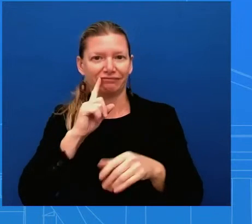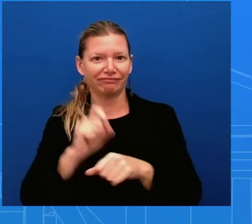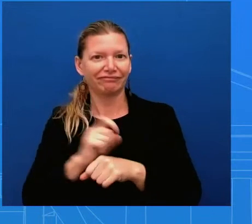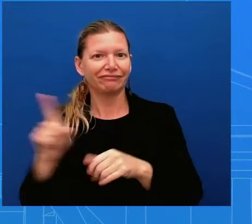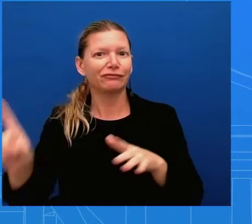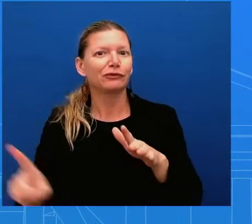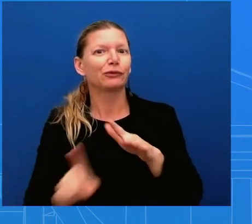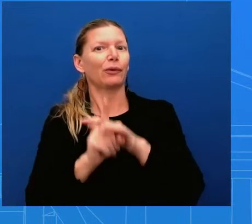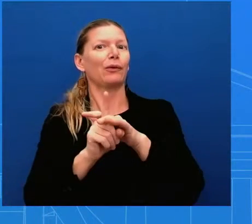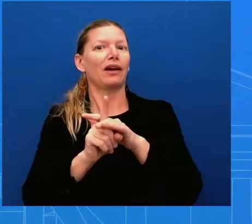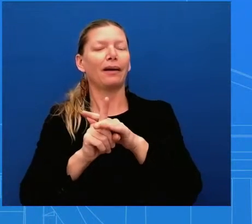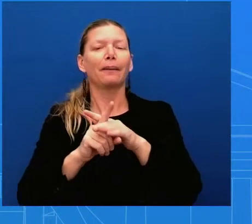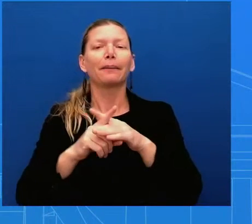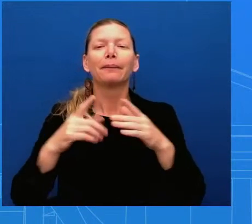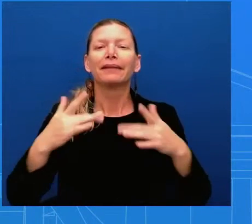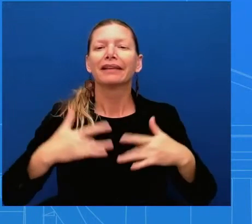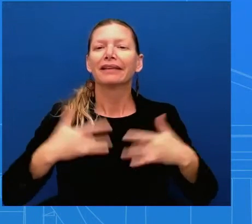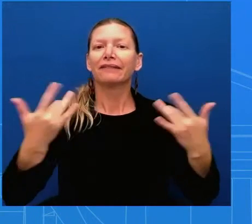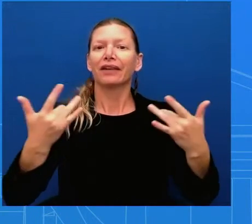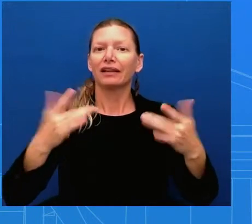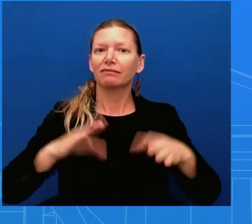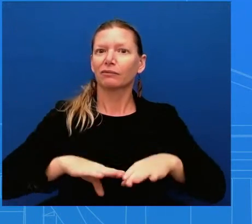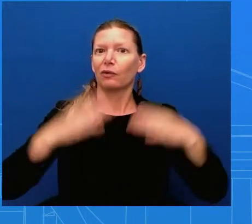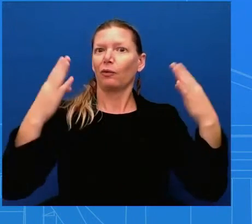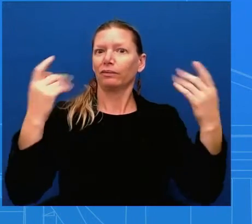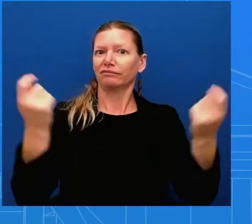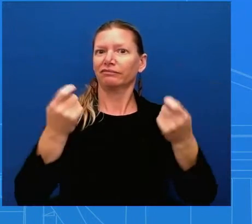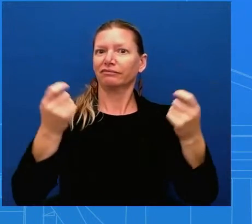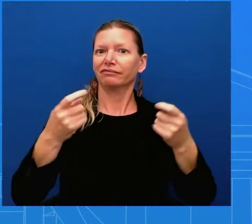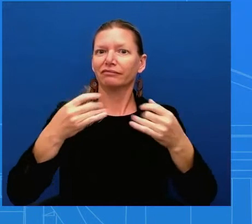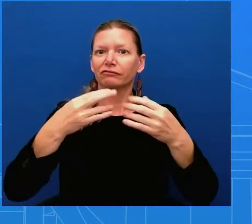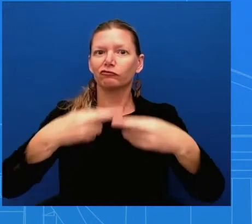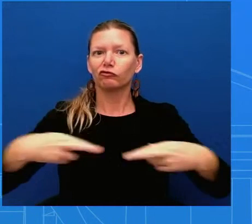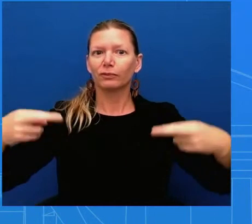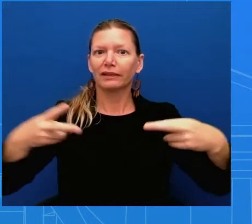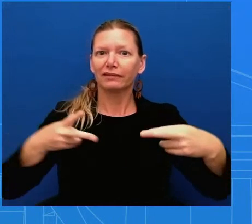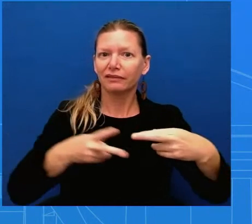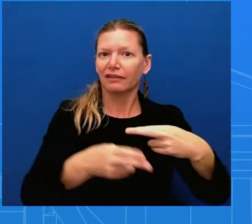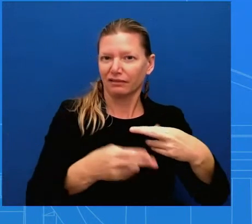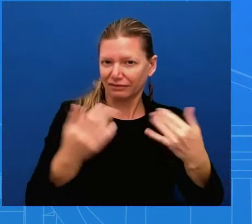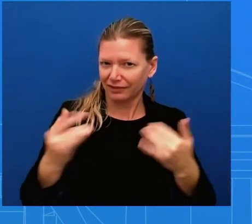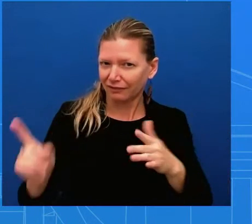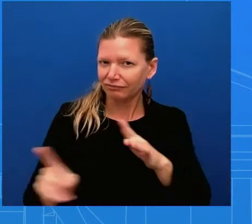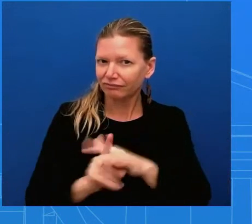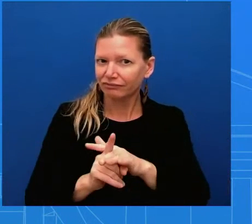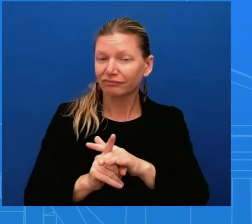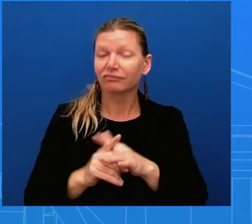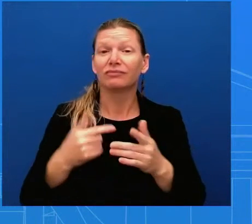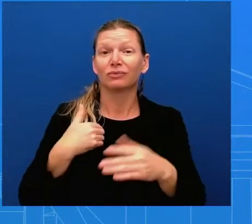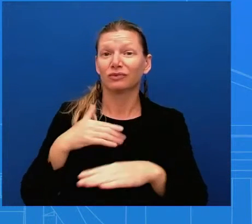We're also calling on congressional Republicans to extend funding for affordability, connectivity program,